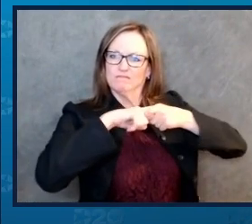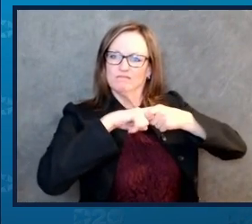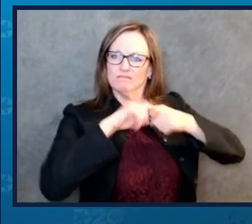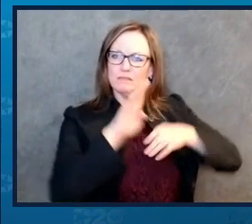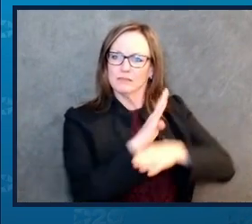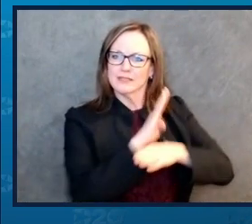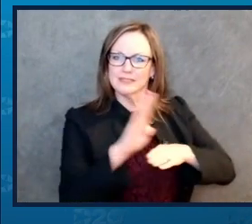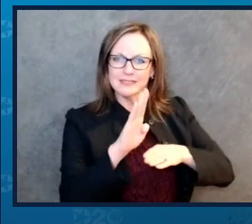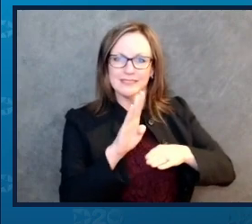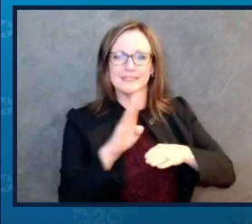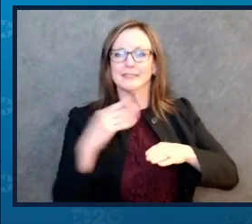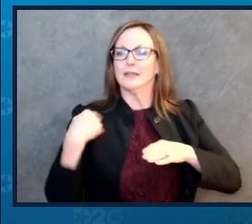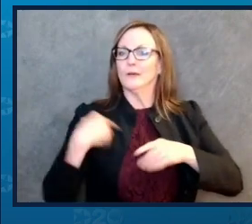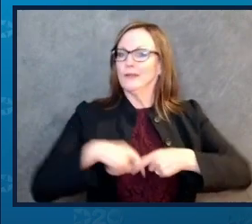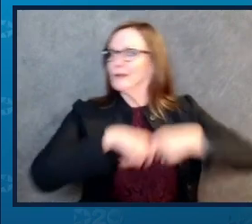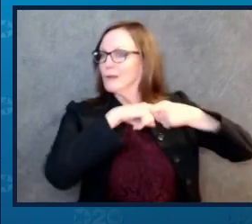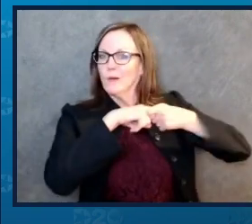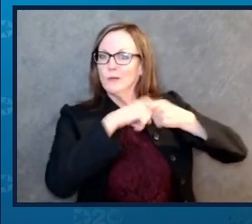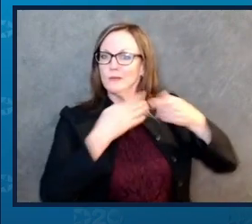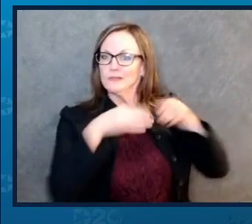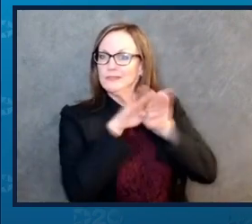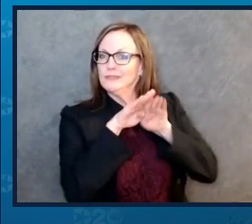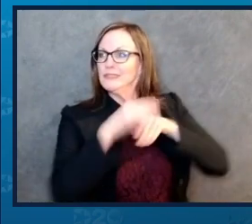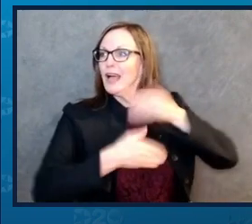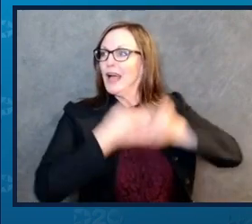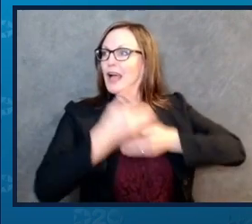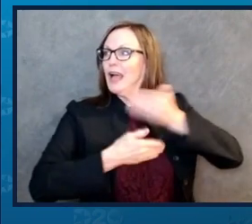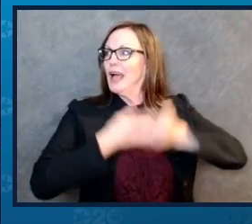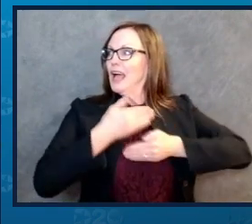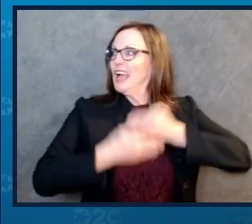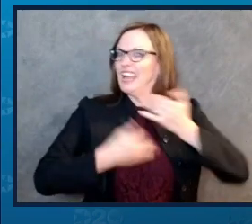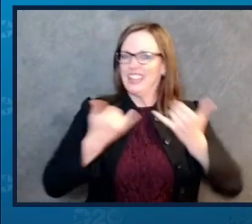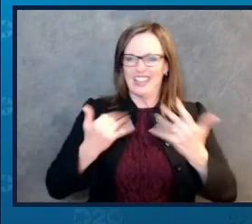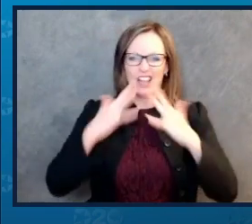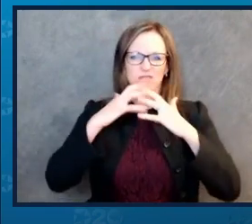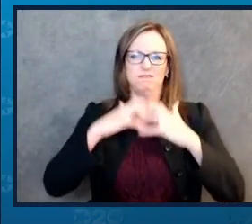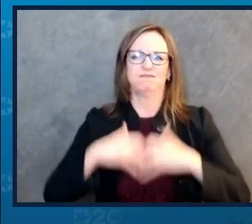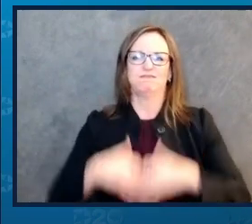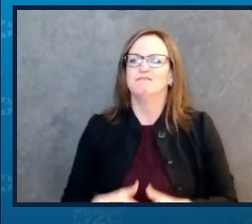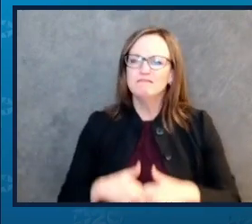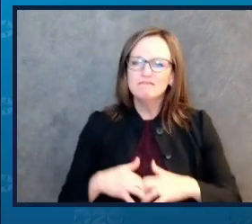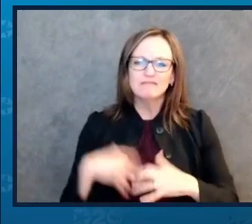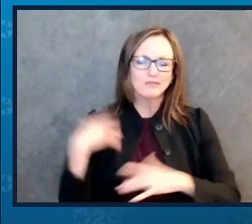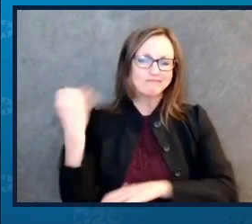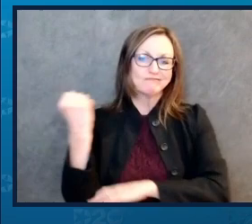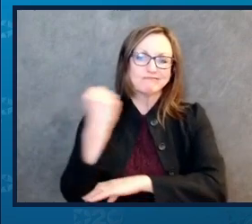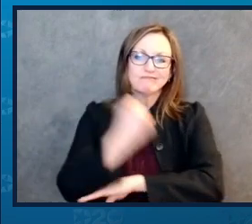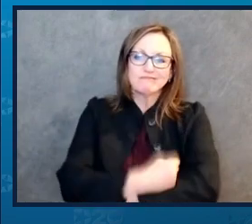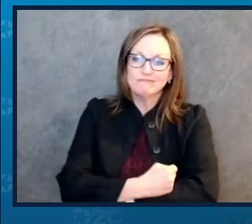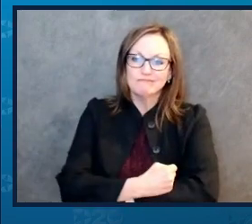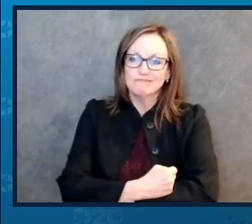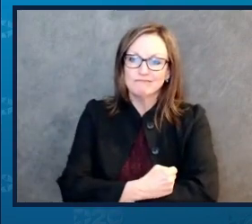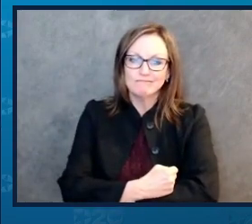AND WE HAD ENOUGH TO COME IN FOR ANOTHER WEEK, IF WE DON'T GET ADDITIONAL ORDERS IN, WE ARE GOING TO HAVE TO LOOK AT ANOTHER